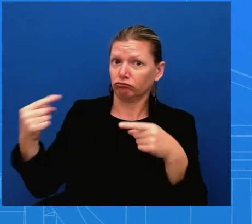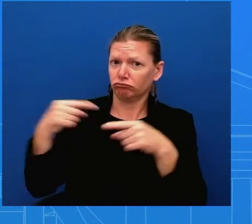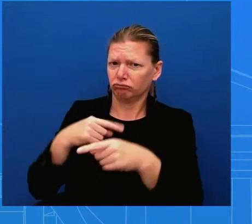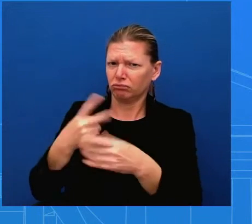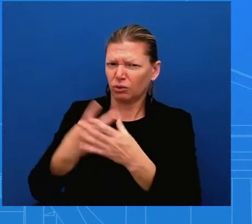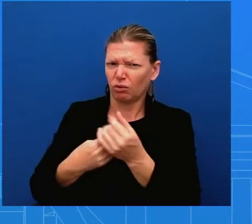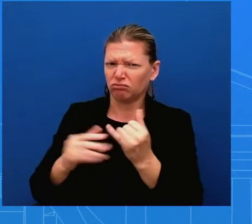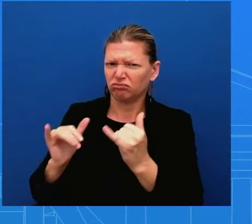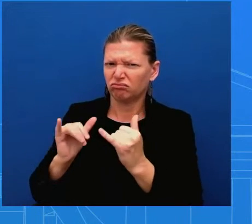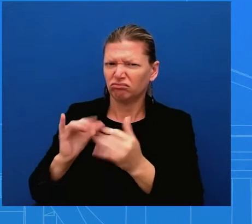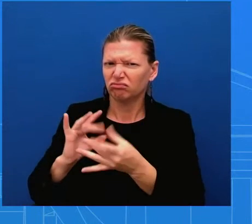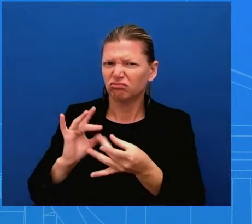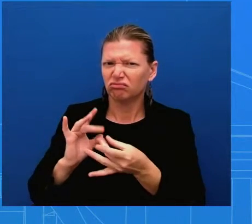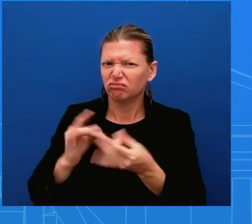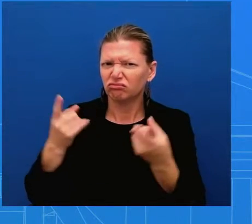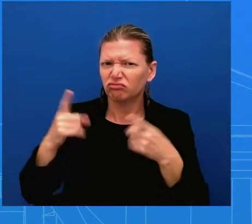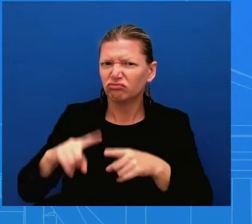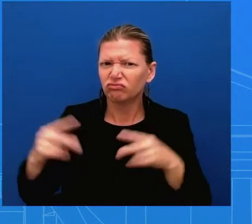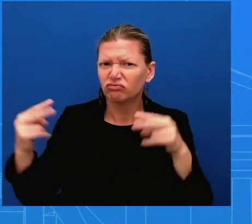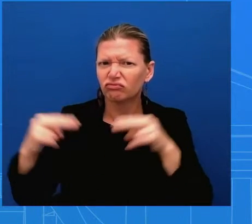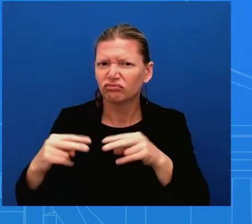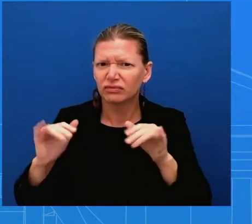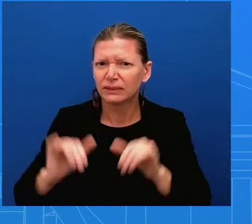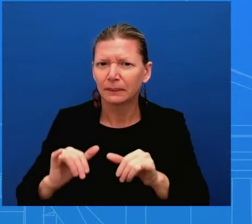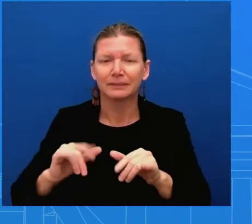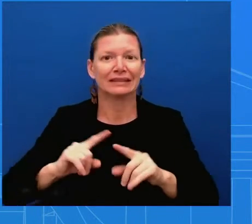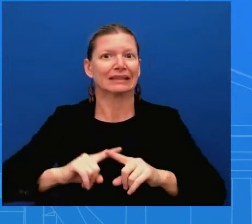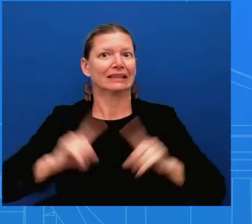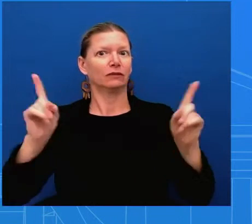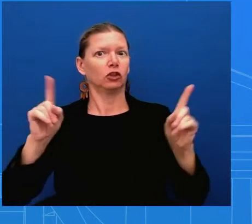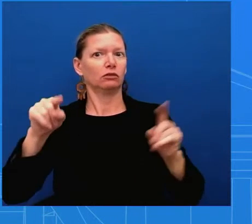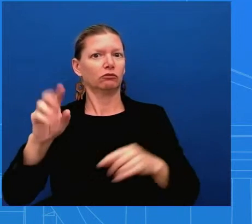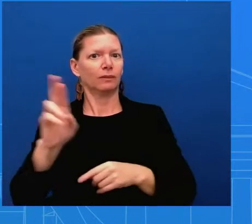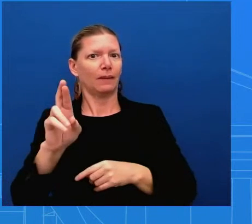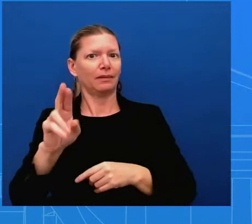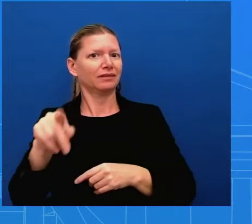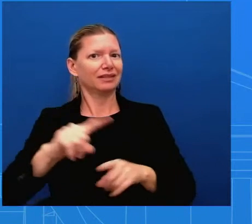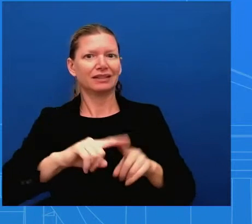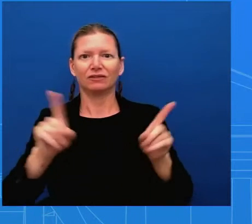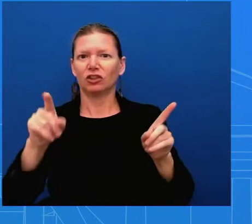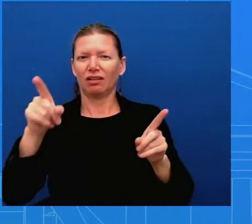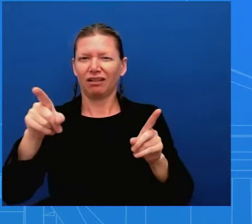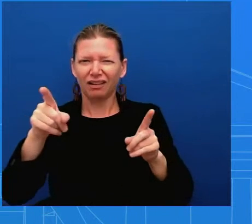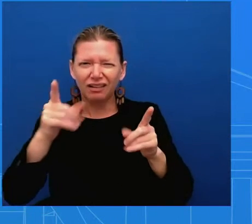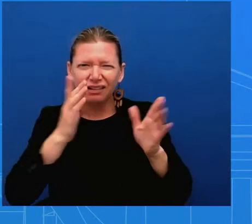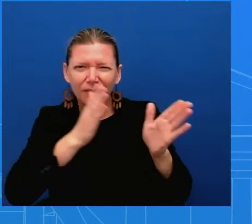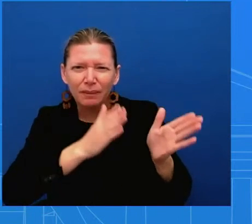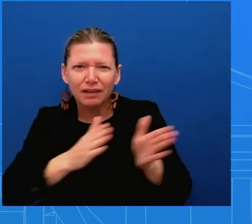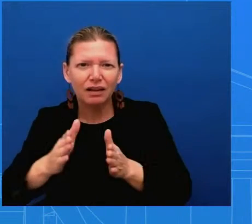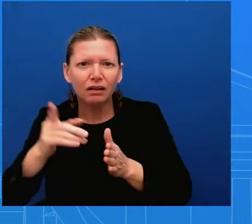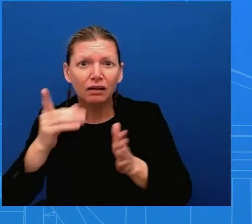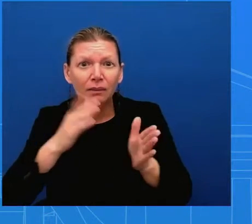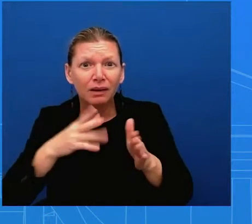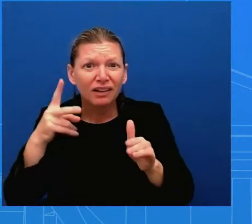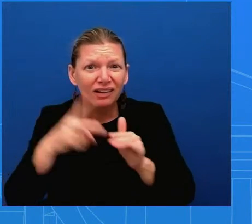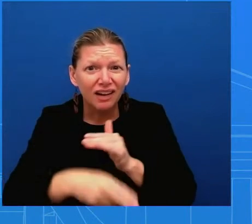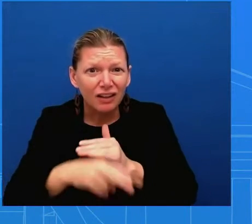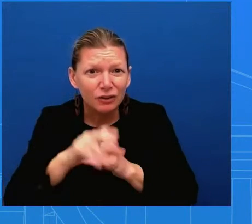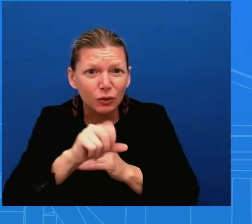They want to cut Social Security, Medicare, Medicaid, give tax breaks to billionaires and corporations. We do not agree with this.